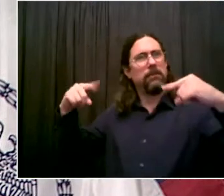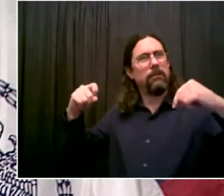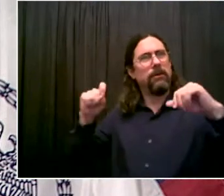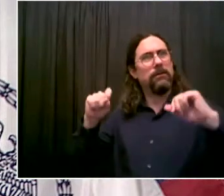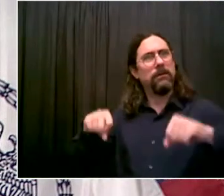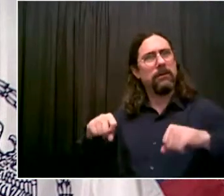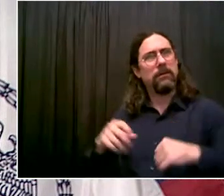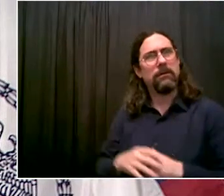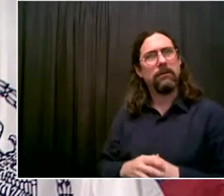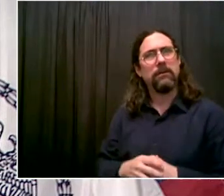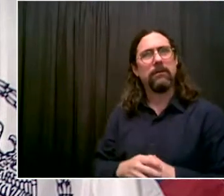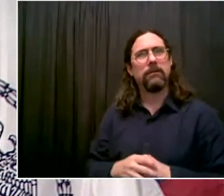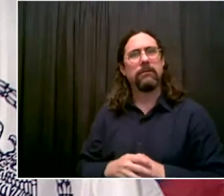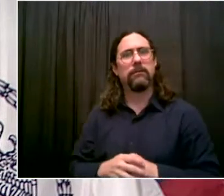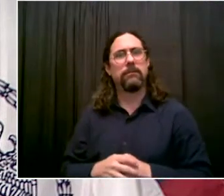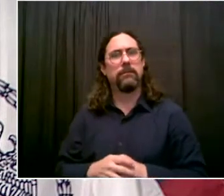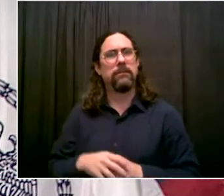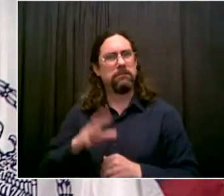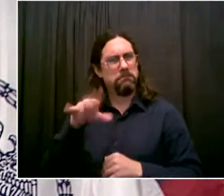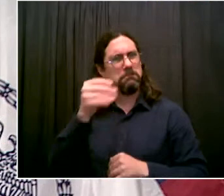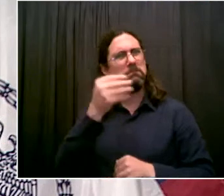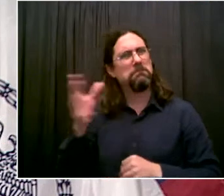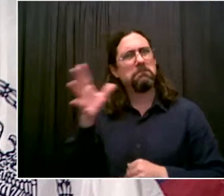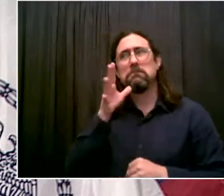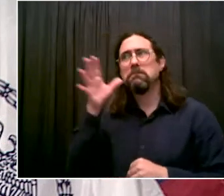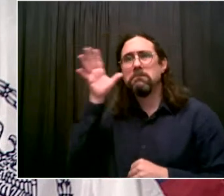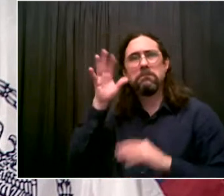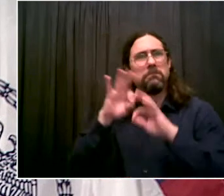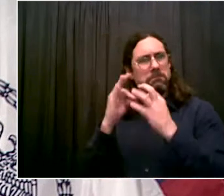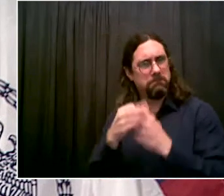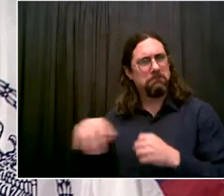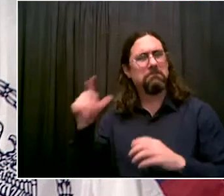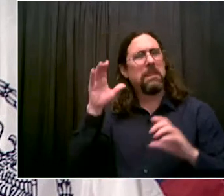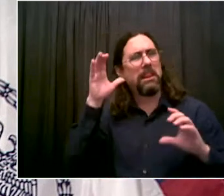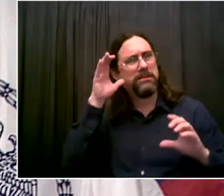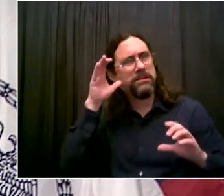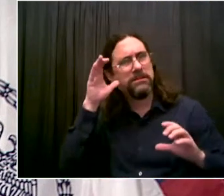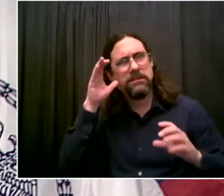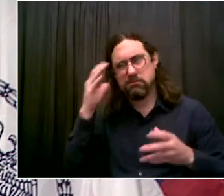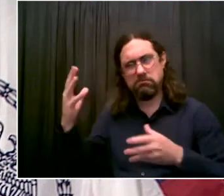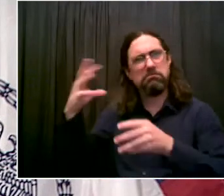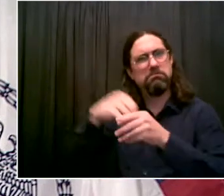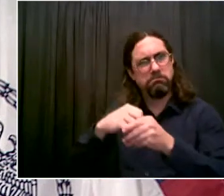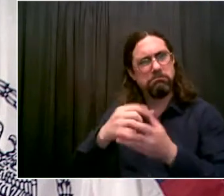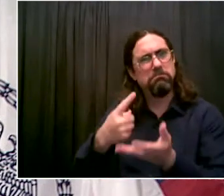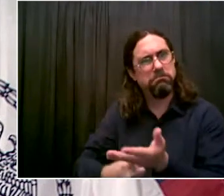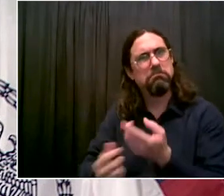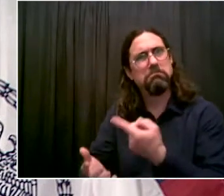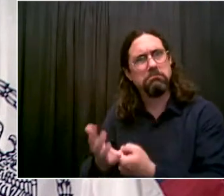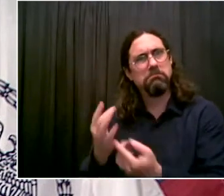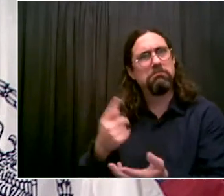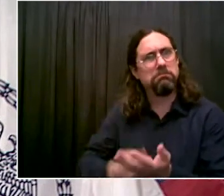OF PARENTS NEEDS AND CONCERNS I ABSOLUTELY BELIEVE TH ATWE CAN COME BACK, TAKE THE LESSONS WE HAVE LEARNED, IMPROVE THE EDUCATION OF OU R